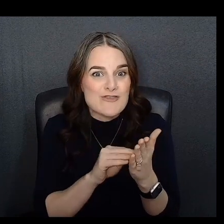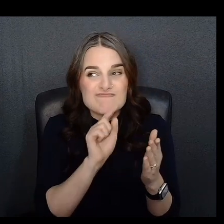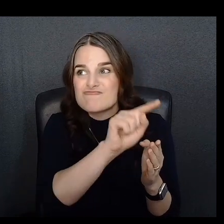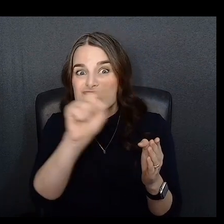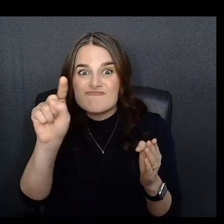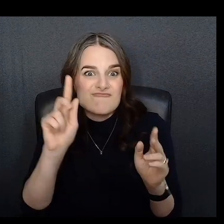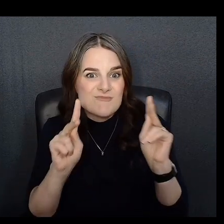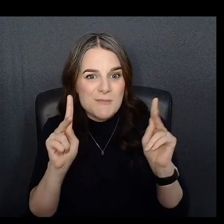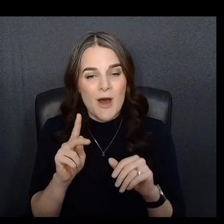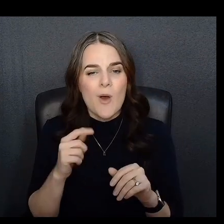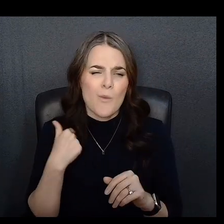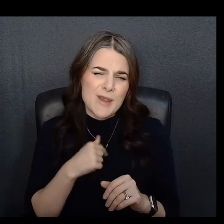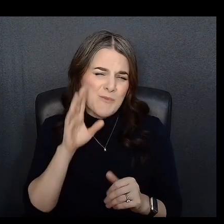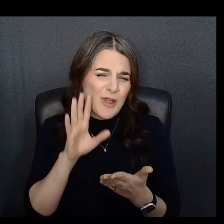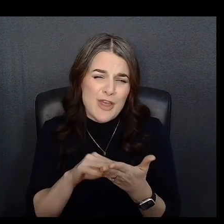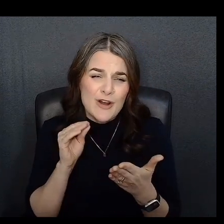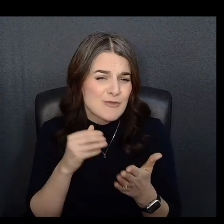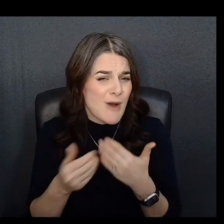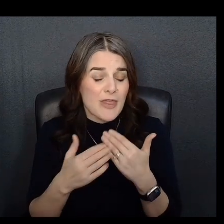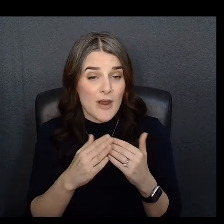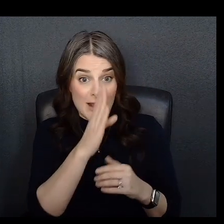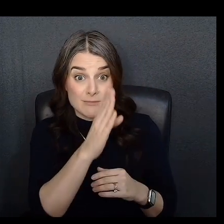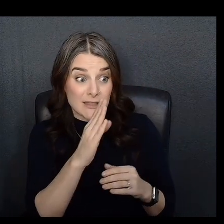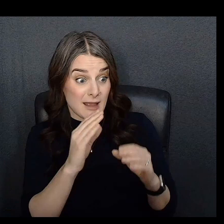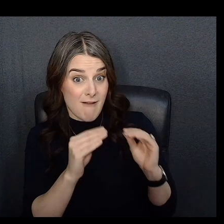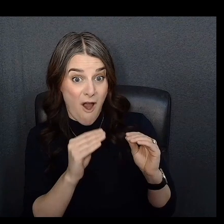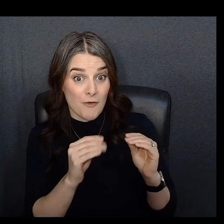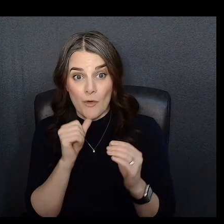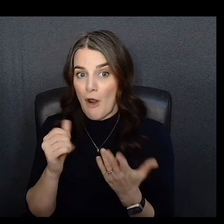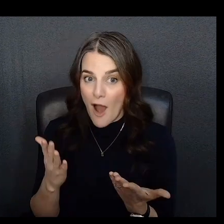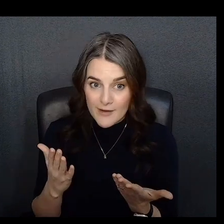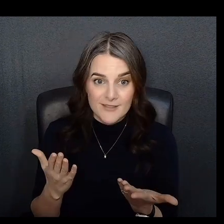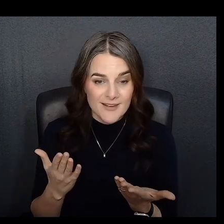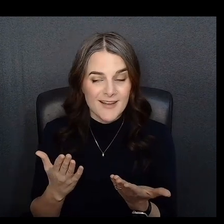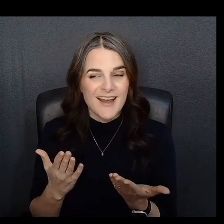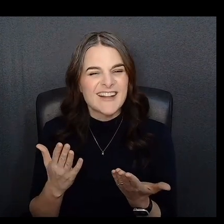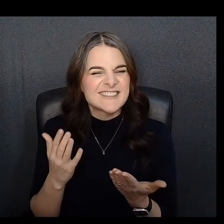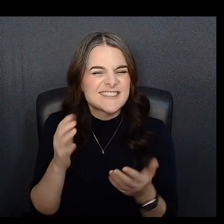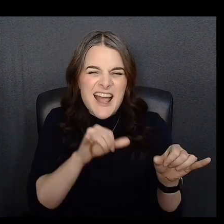taught them or not. Again, it's that concept of things being taboo, things being bad.